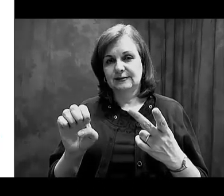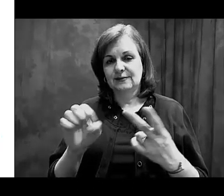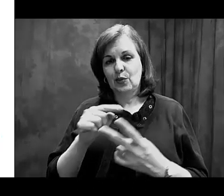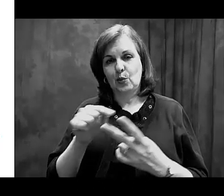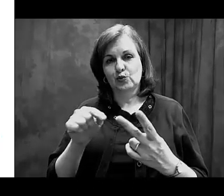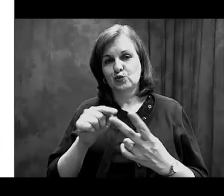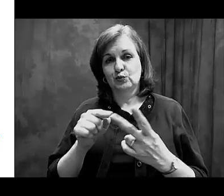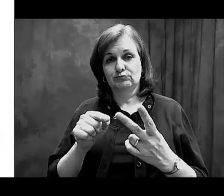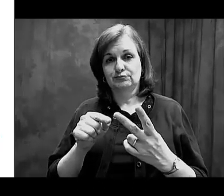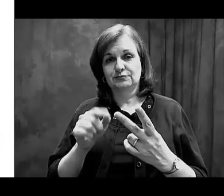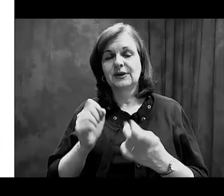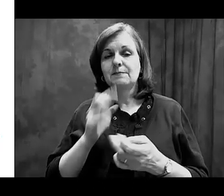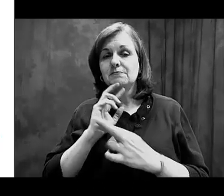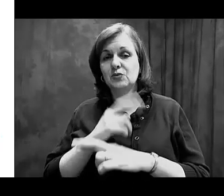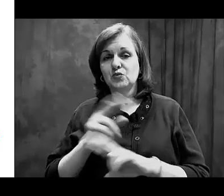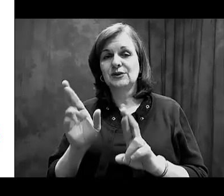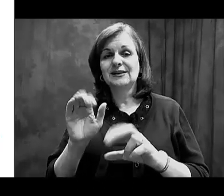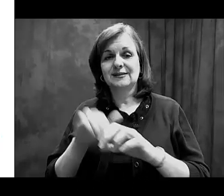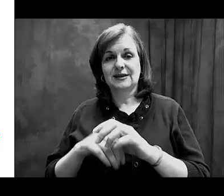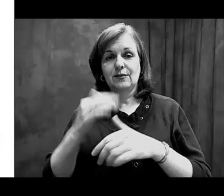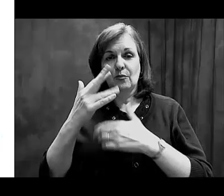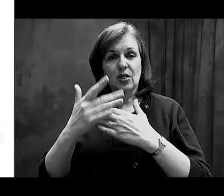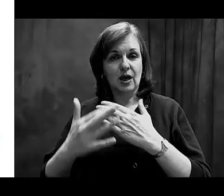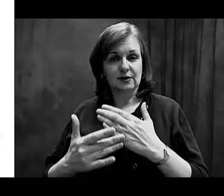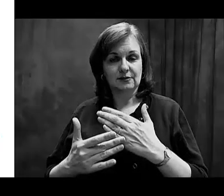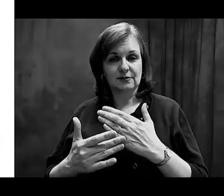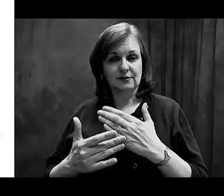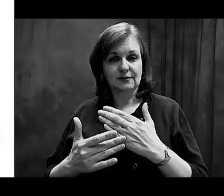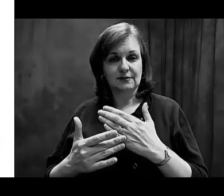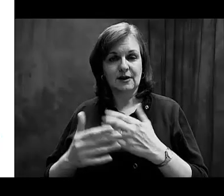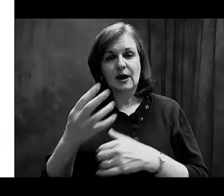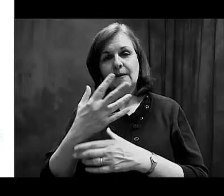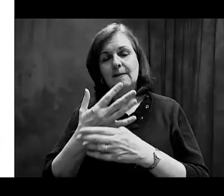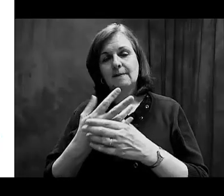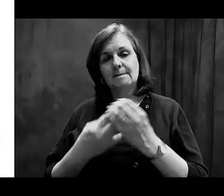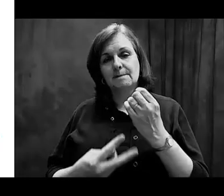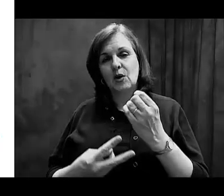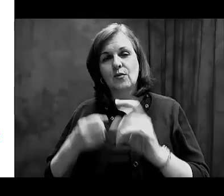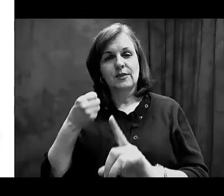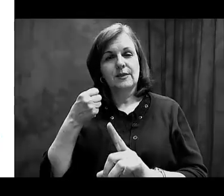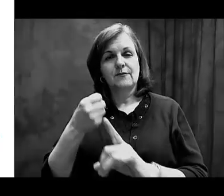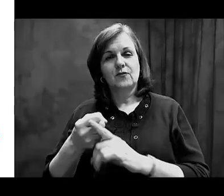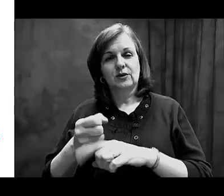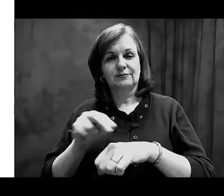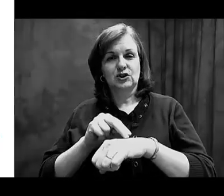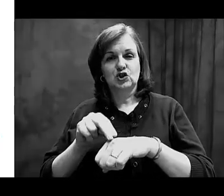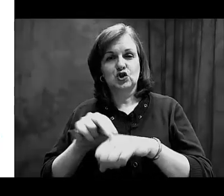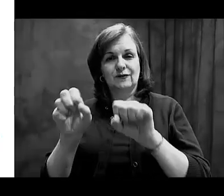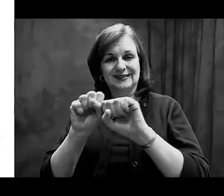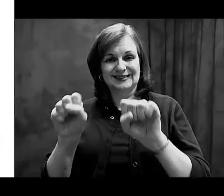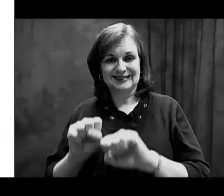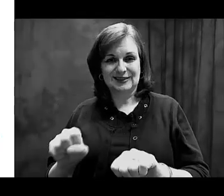are released in your bloodstream they both work on nervous system response